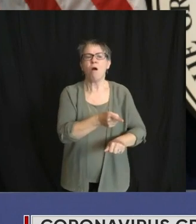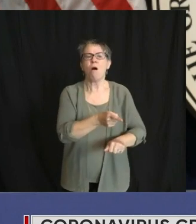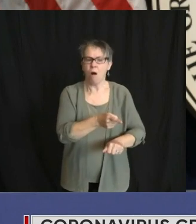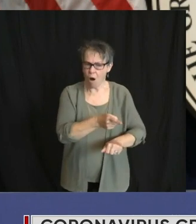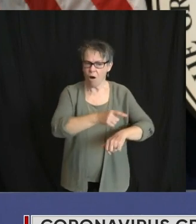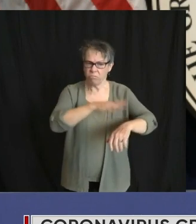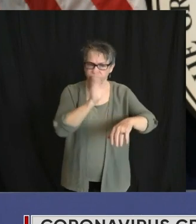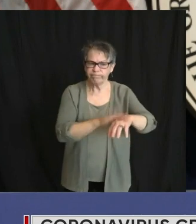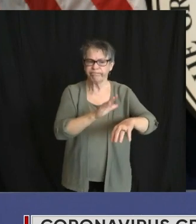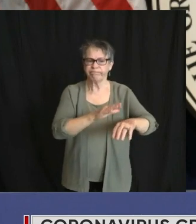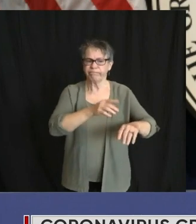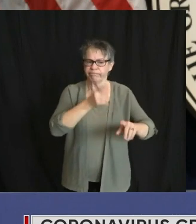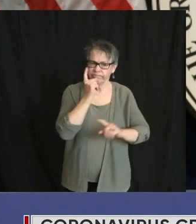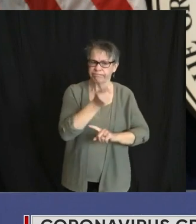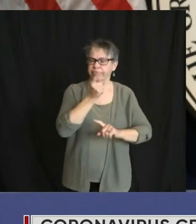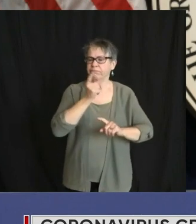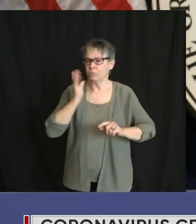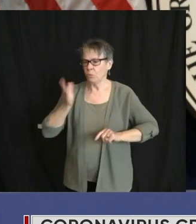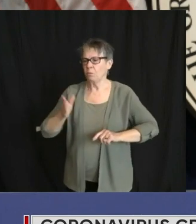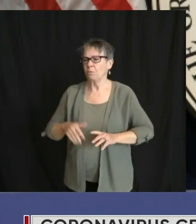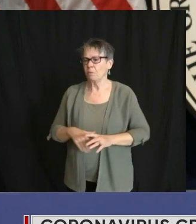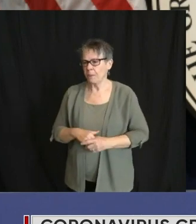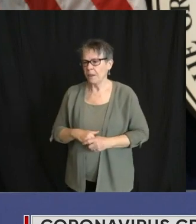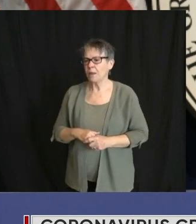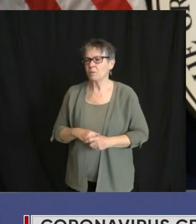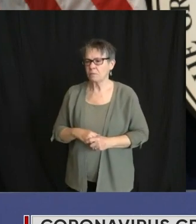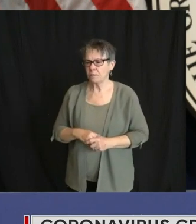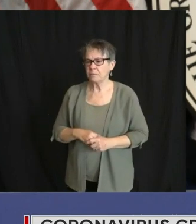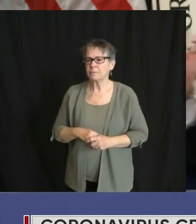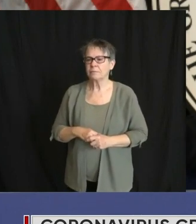WE SAW SOME HORRIFYING RESULTS.